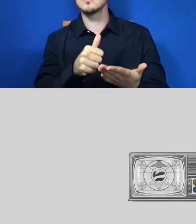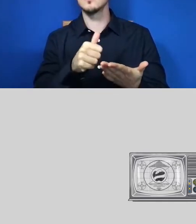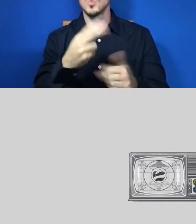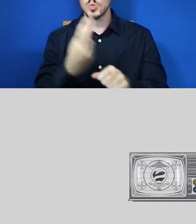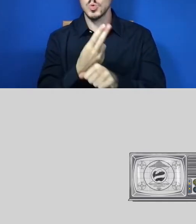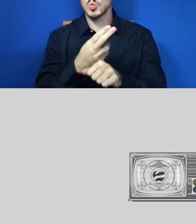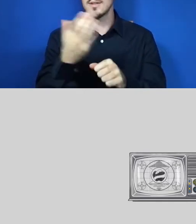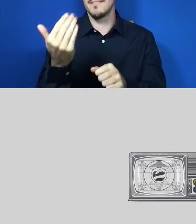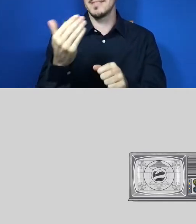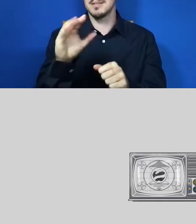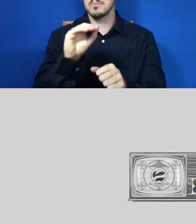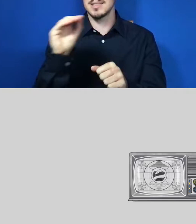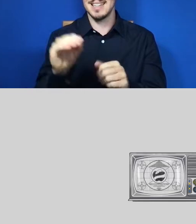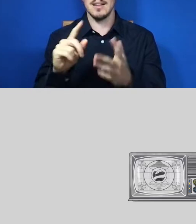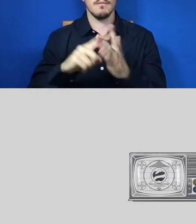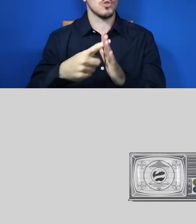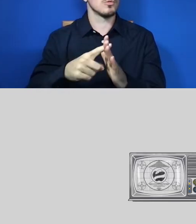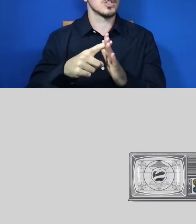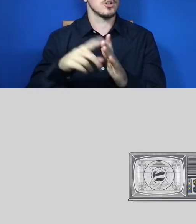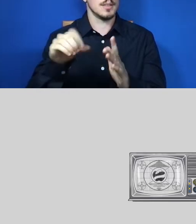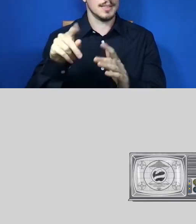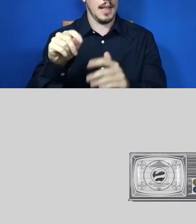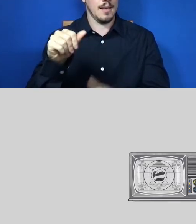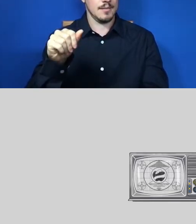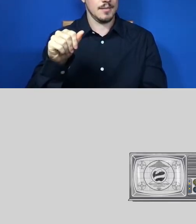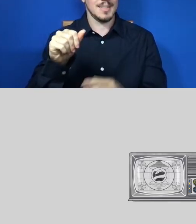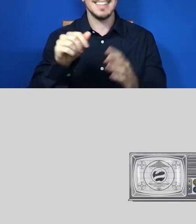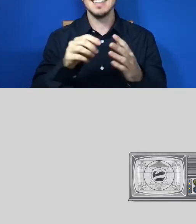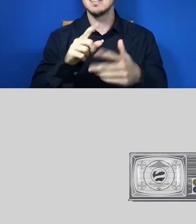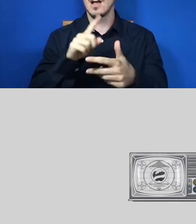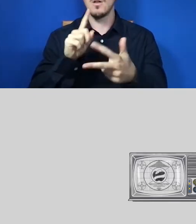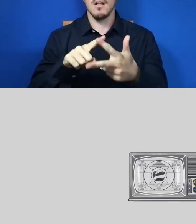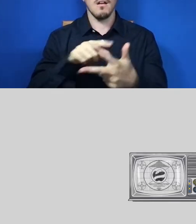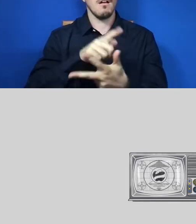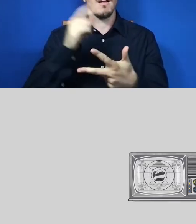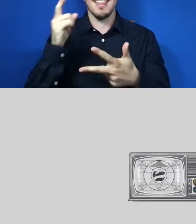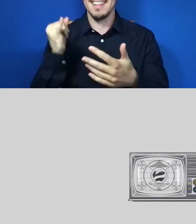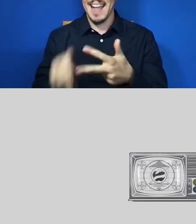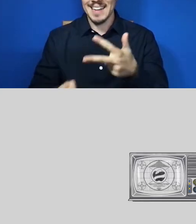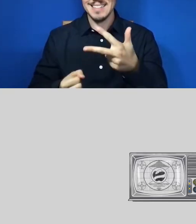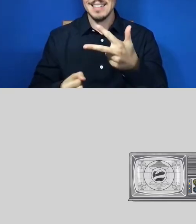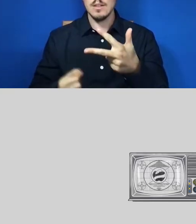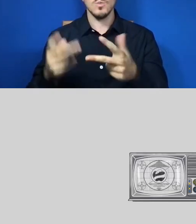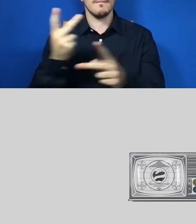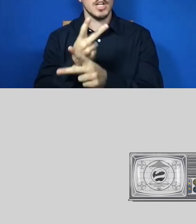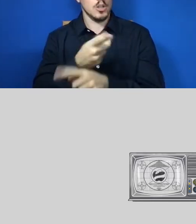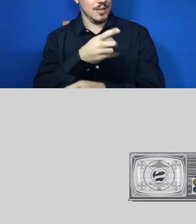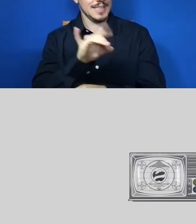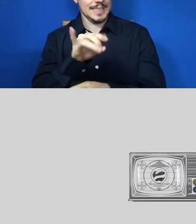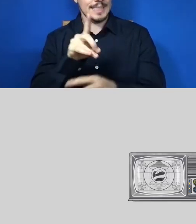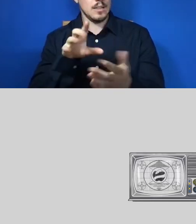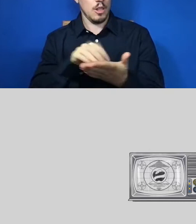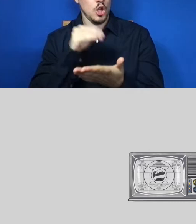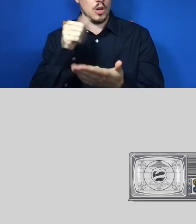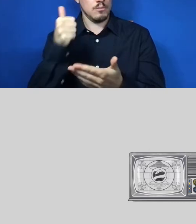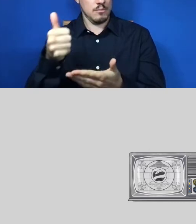we'll use the 15% of our original data. At the end, to see how well our model has learned the data,